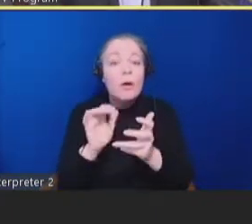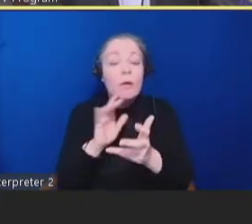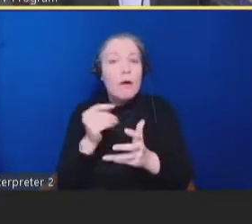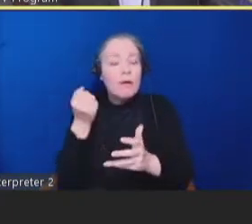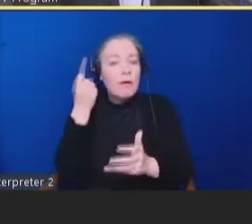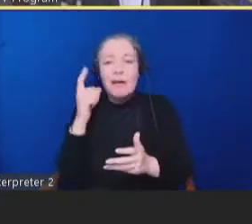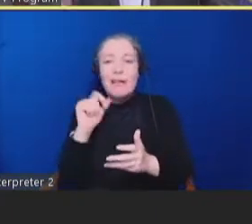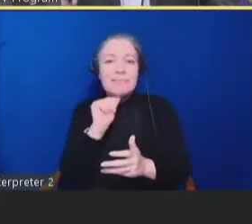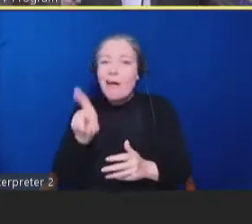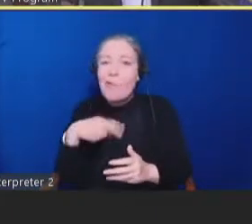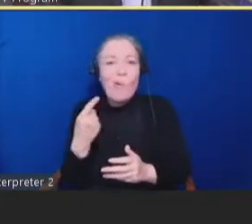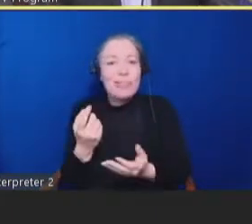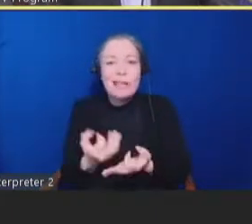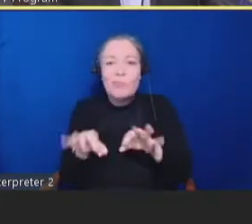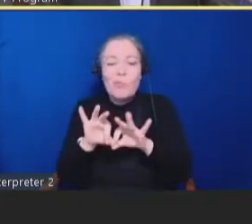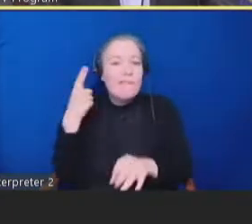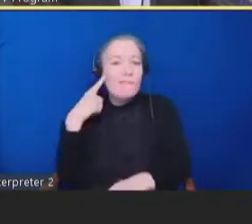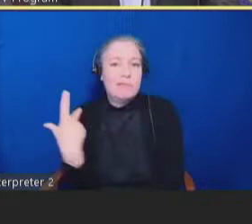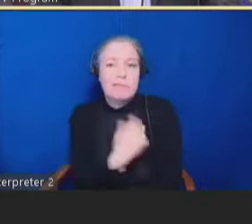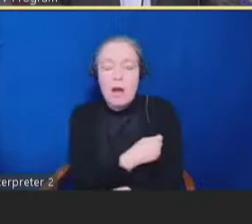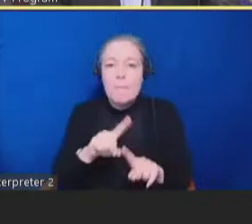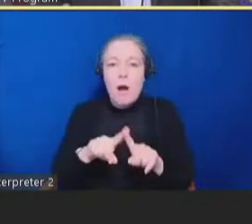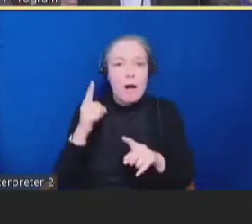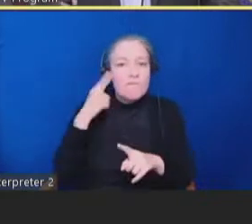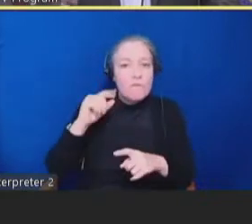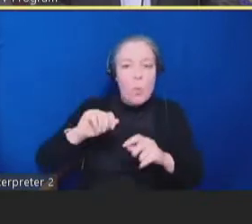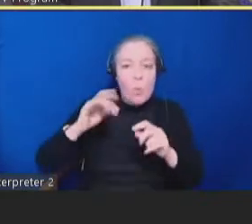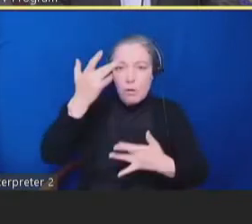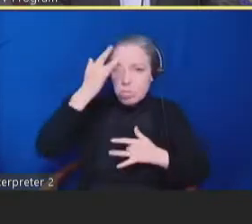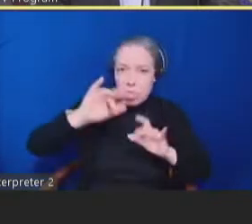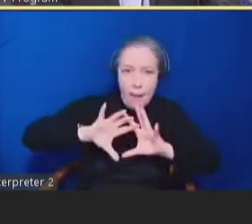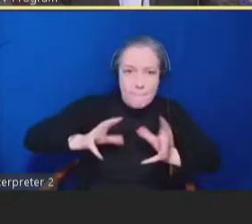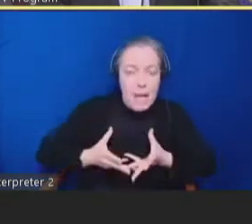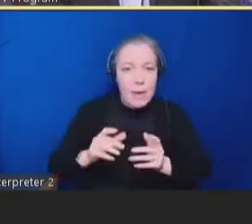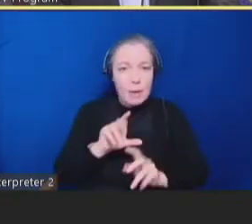response. The work we've done in equity, which is at multistakeholder collaboration,